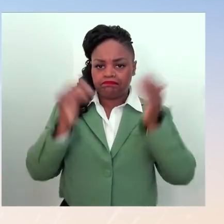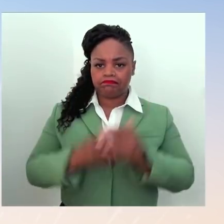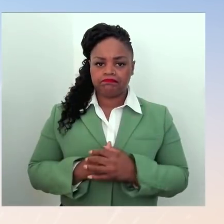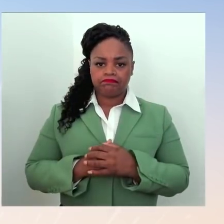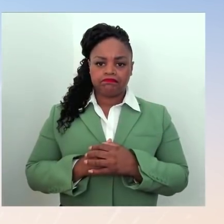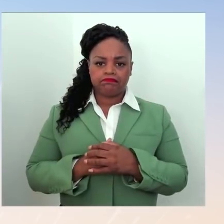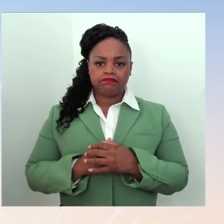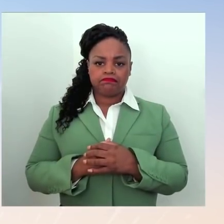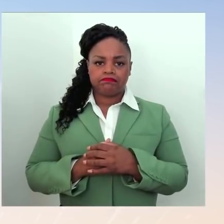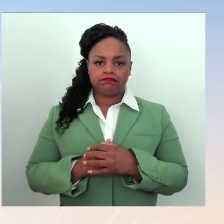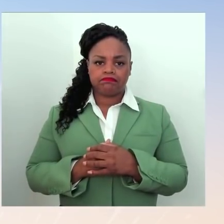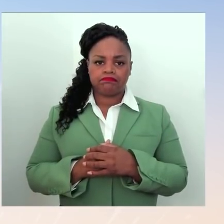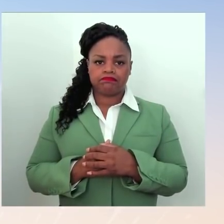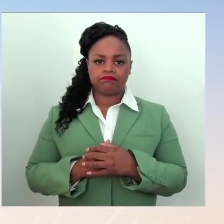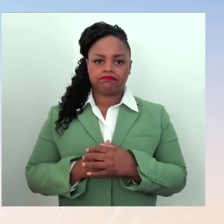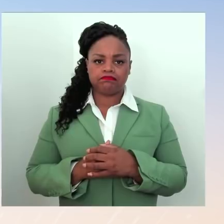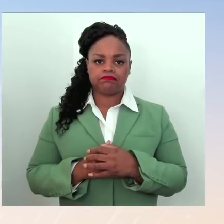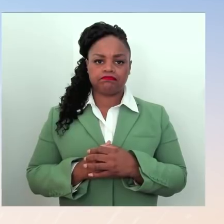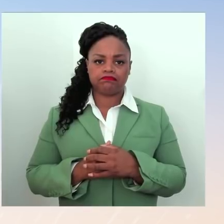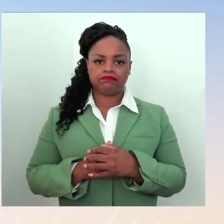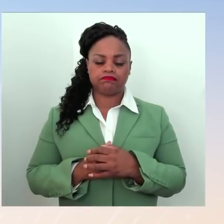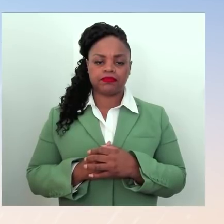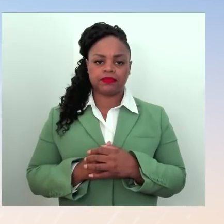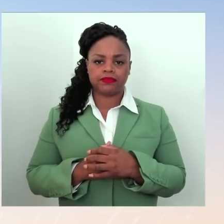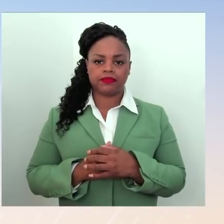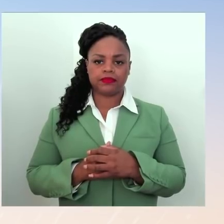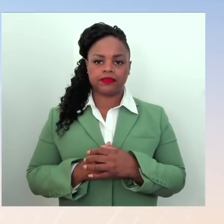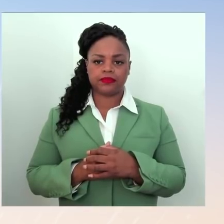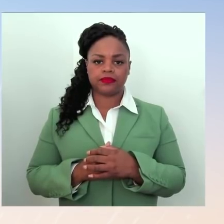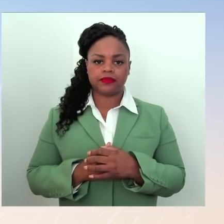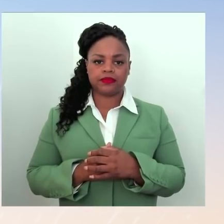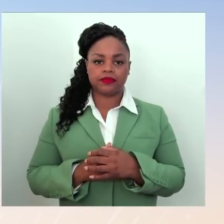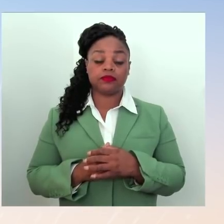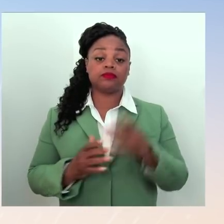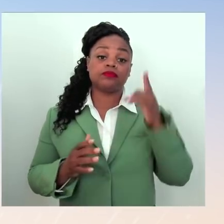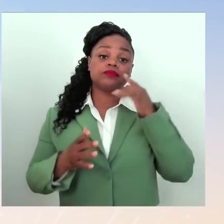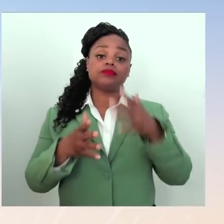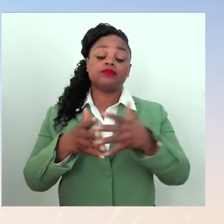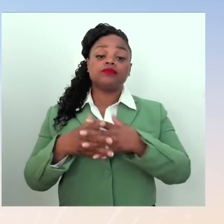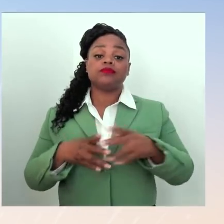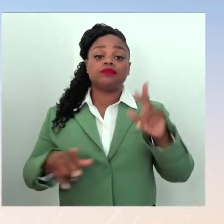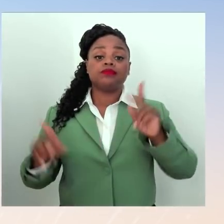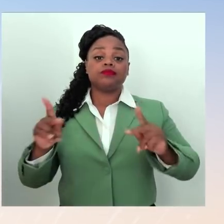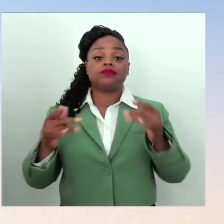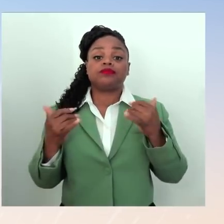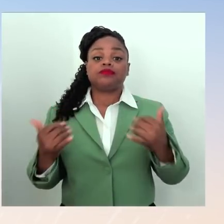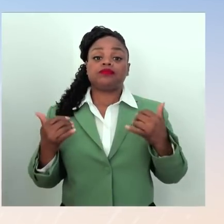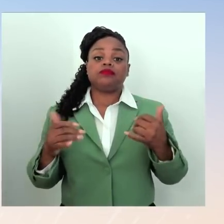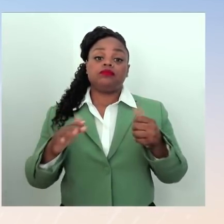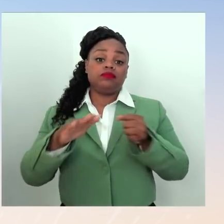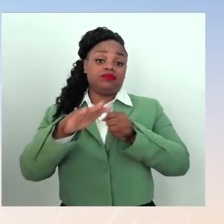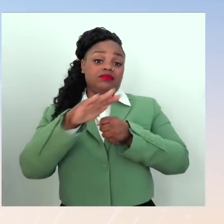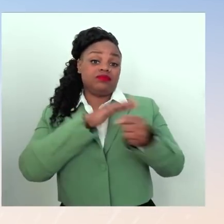What's being done about Brittney Griner, in Russia? Ms. Psaki: Well, we, of course, have seen the reports. Because we do not have a Privacy Act waiver,